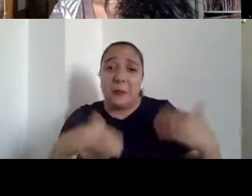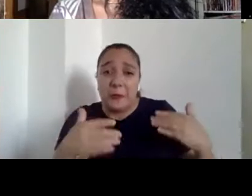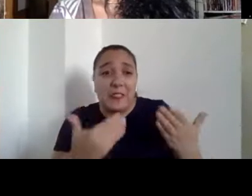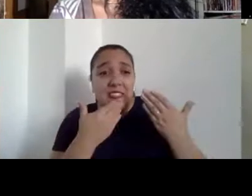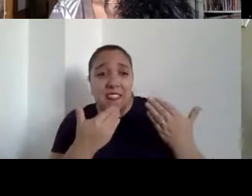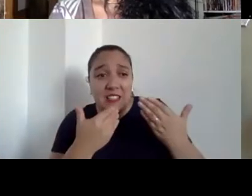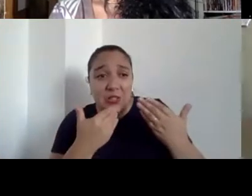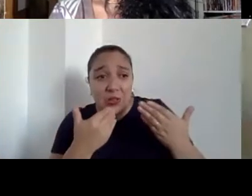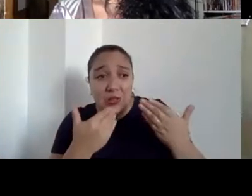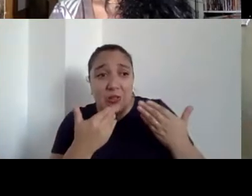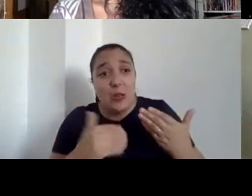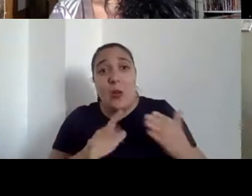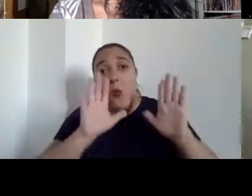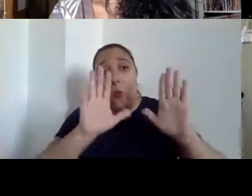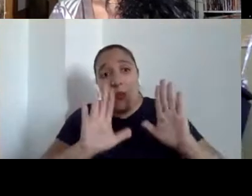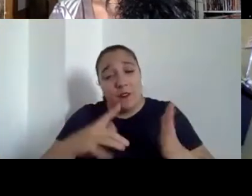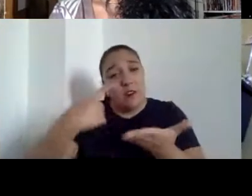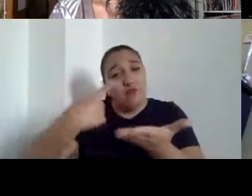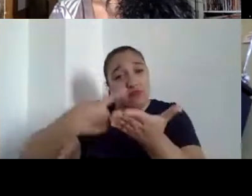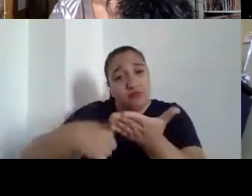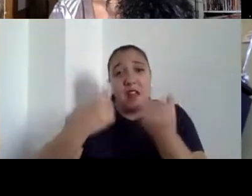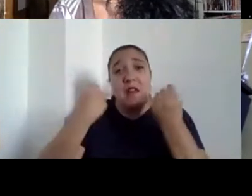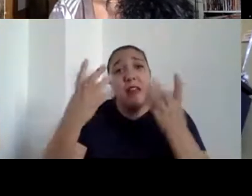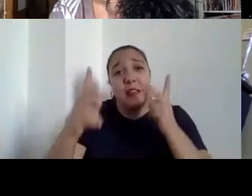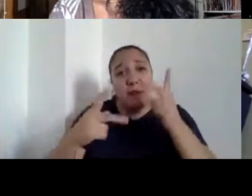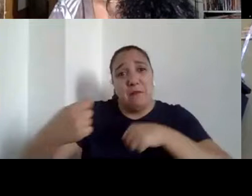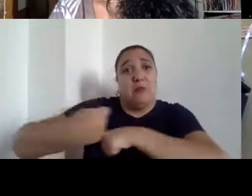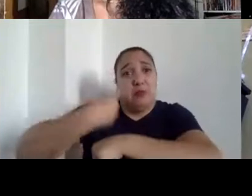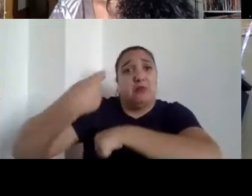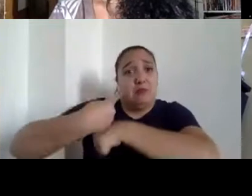We had so much engagement from folks on Facebook, so thank you for everything you shared and